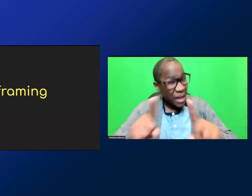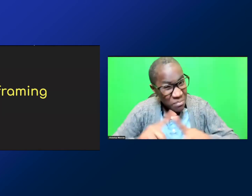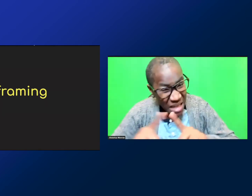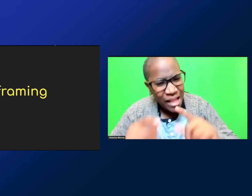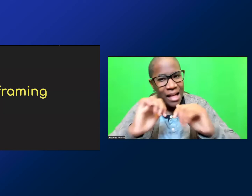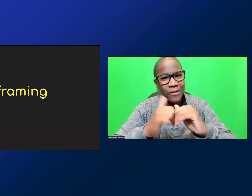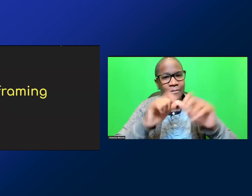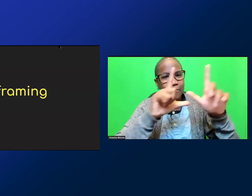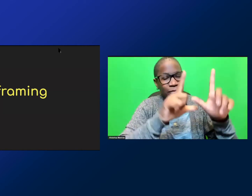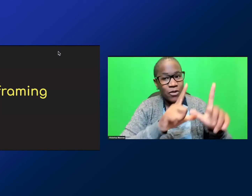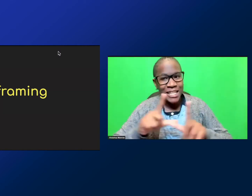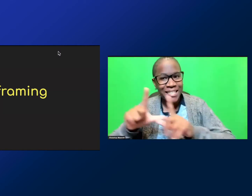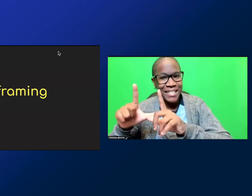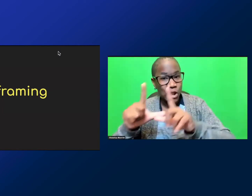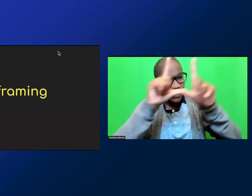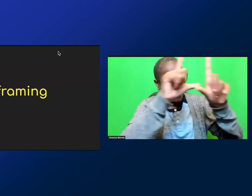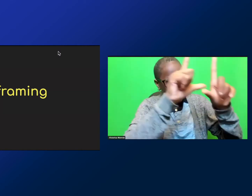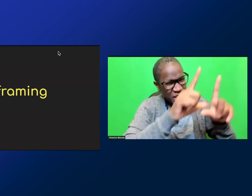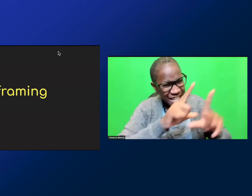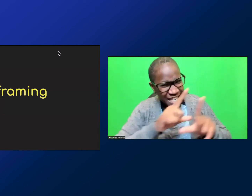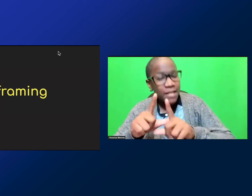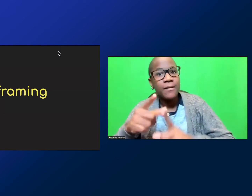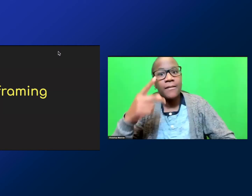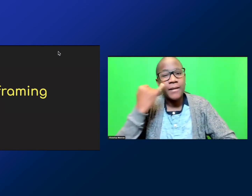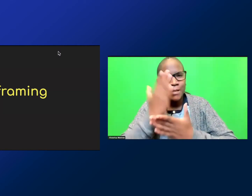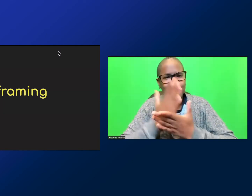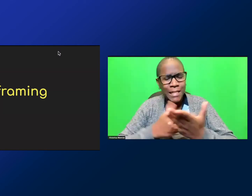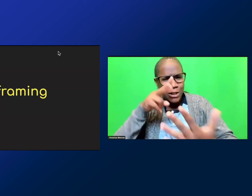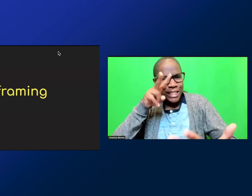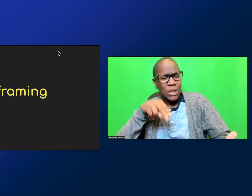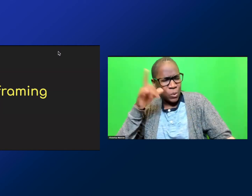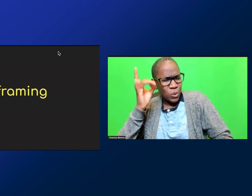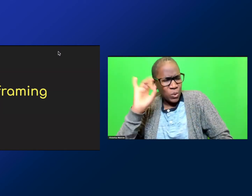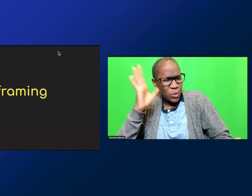think about how you view these narratives and consider how you could reframe when reading these